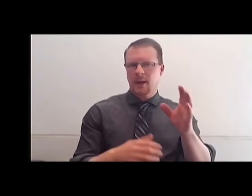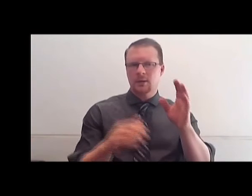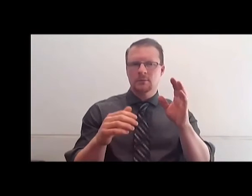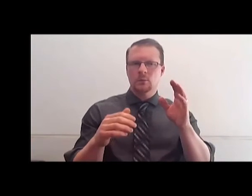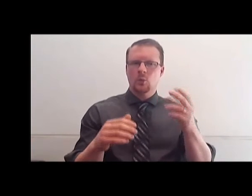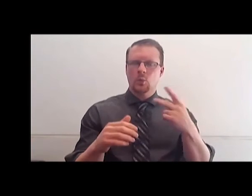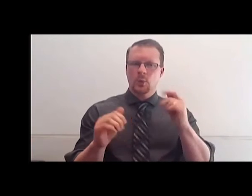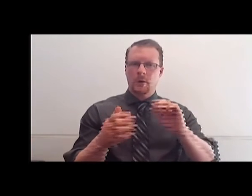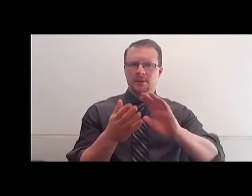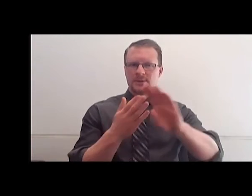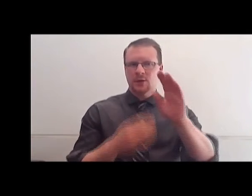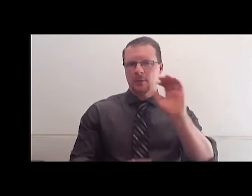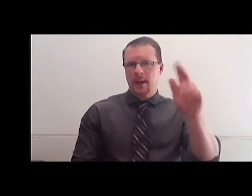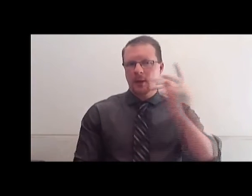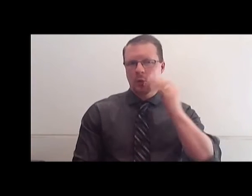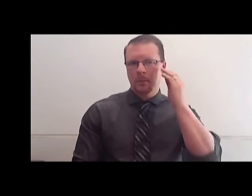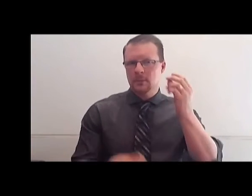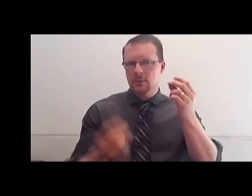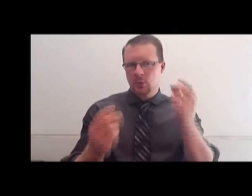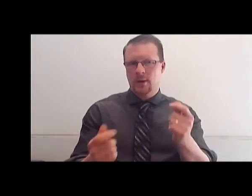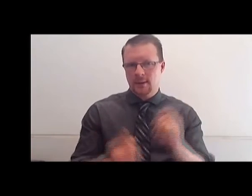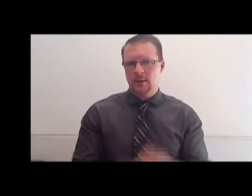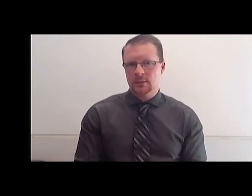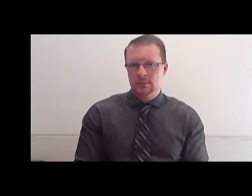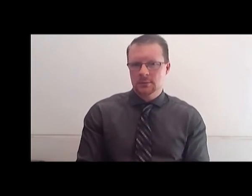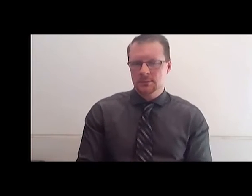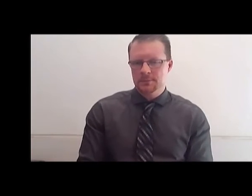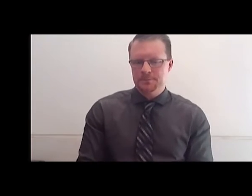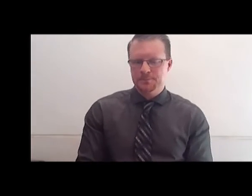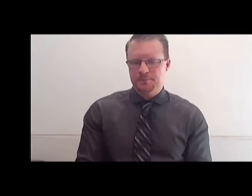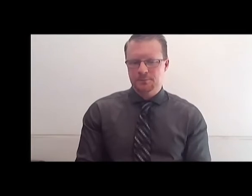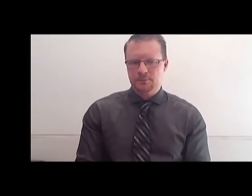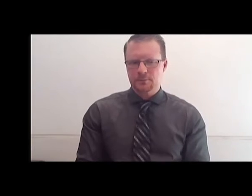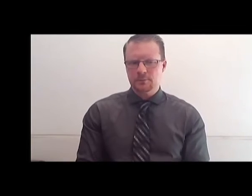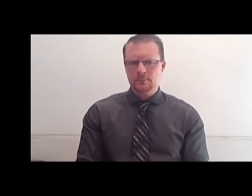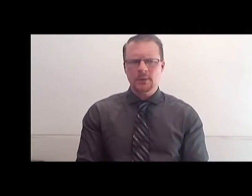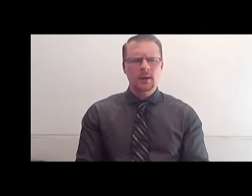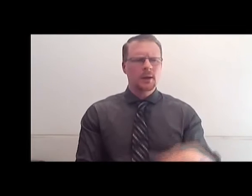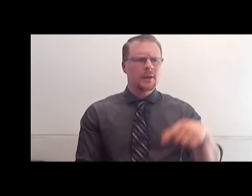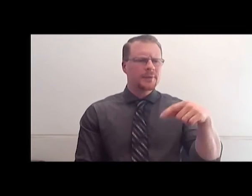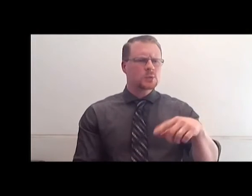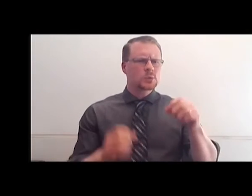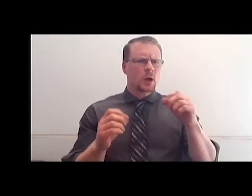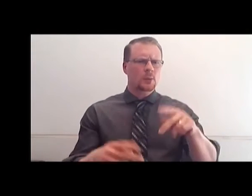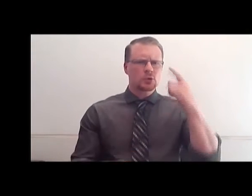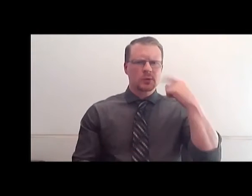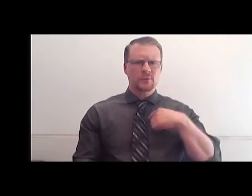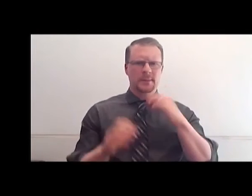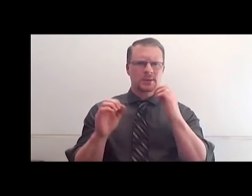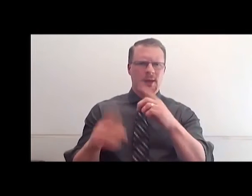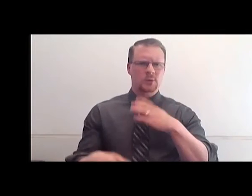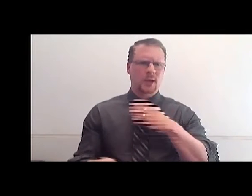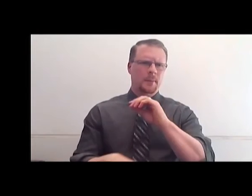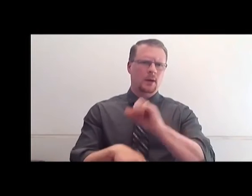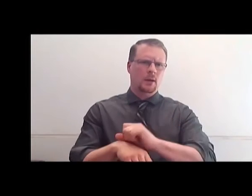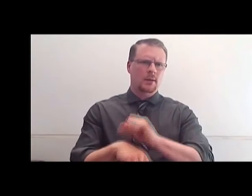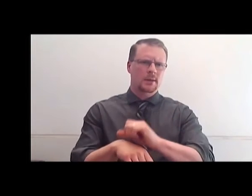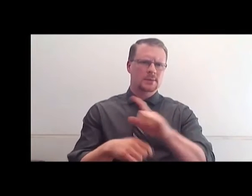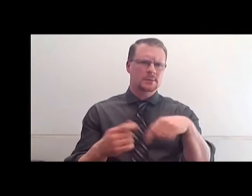And I was able to engage with her directly, and we were able to send her directly back home from the emergency department without being admitted.